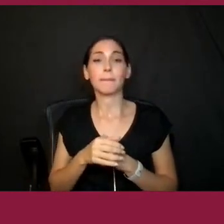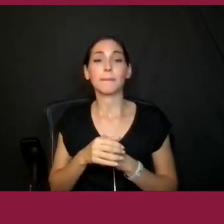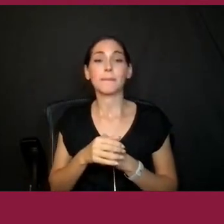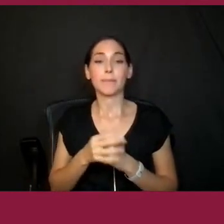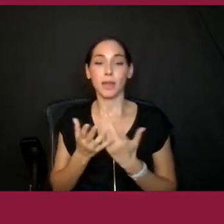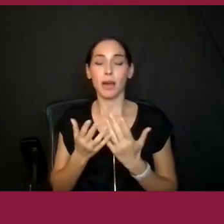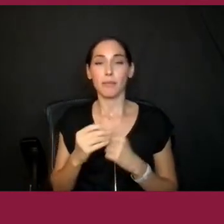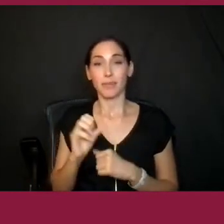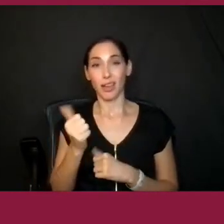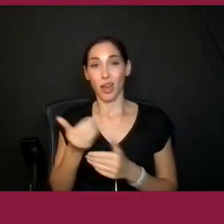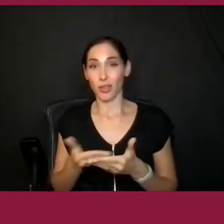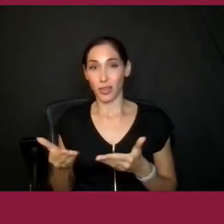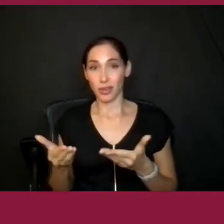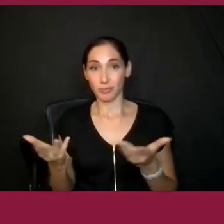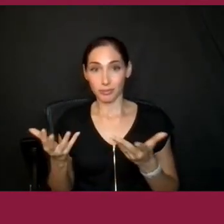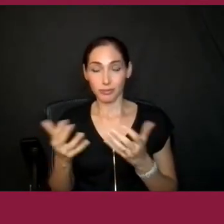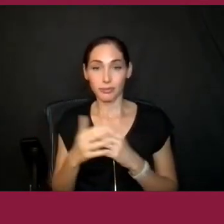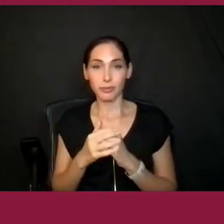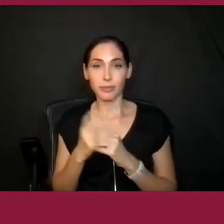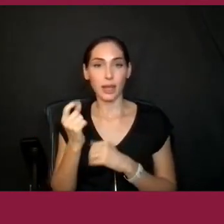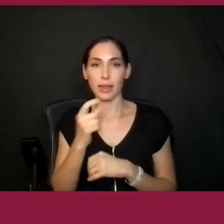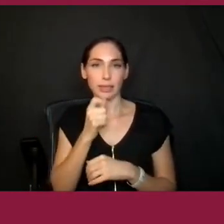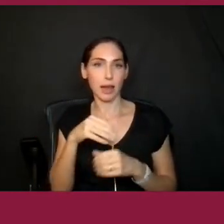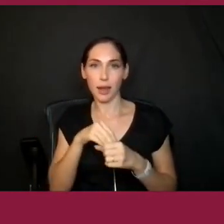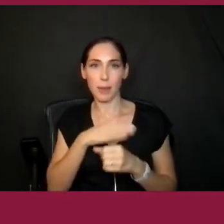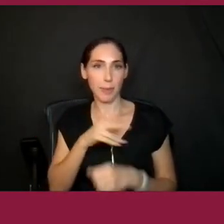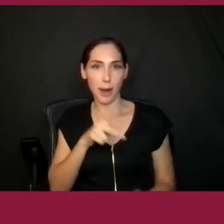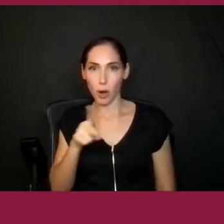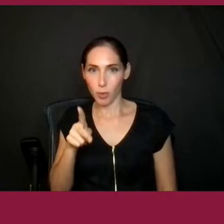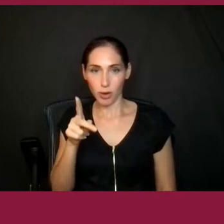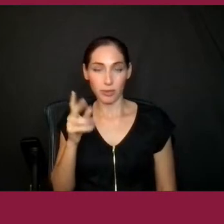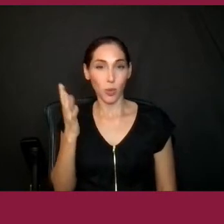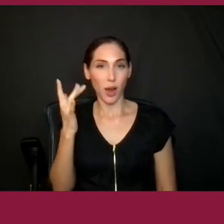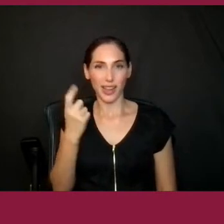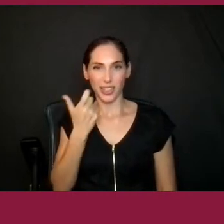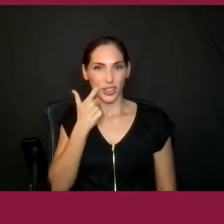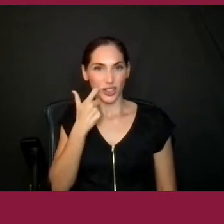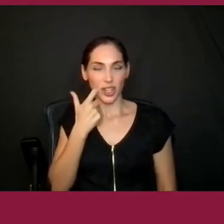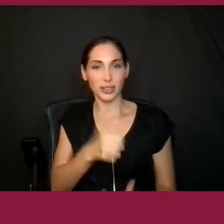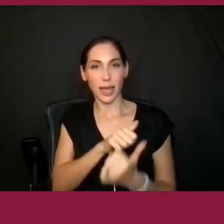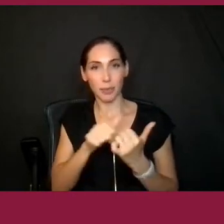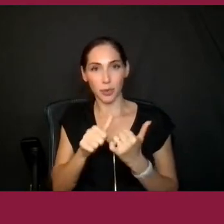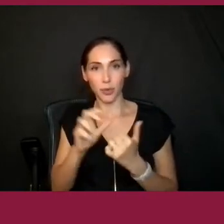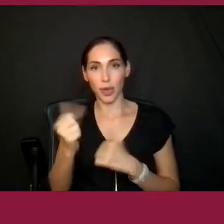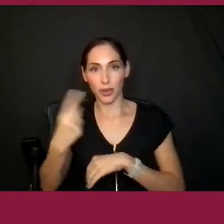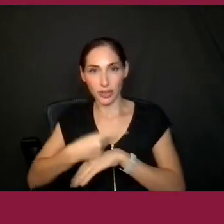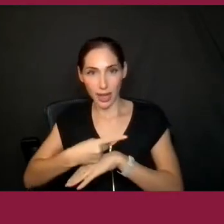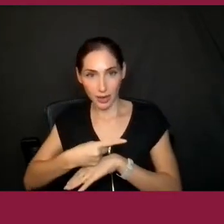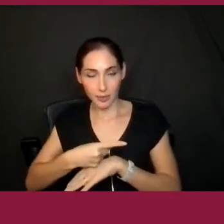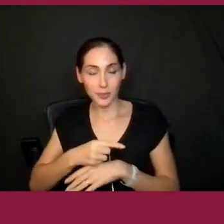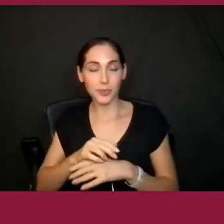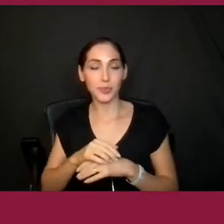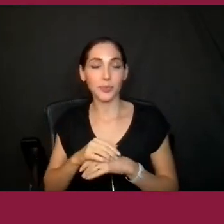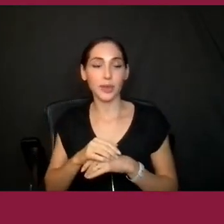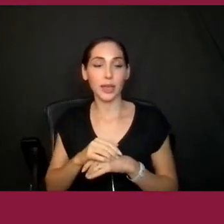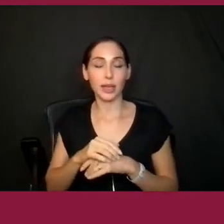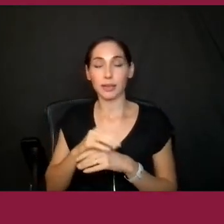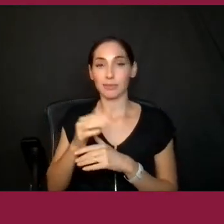other thing is, and this isn't in my PowerPoint because it just came through the other day, um, September revenues